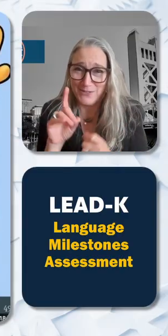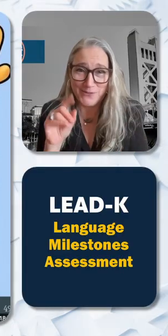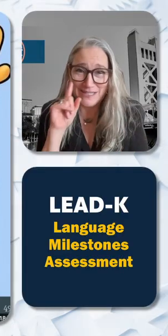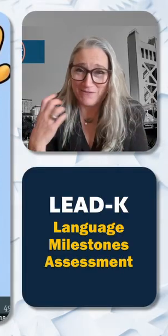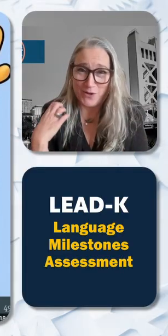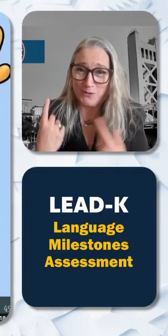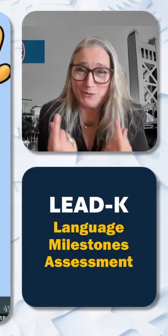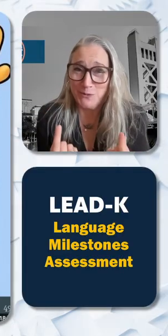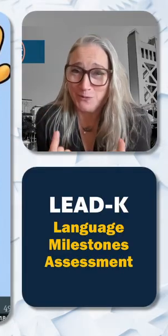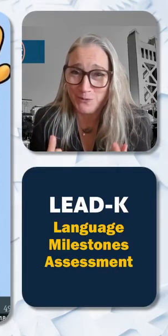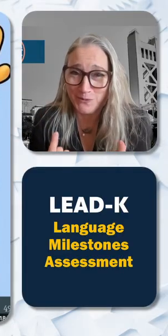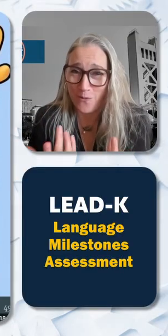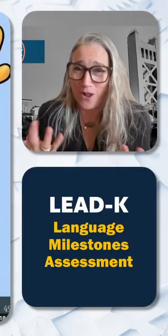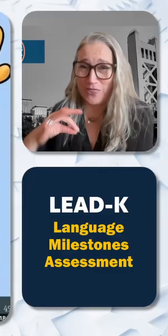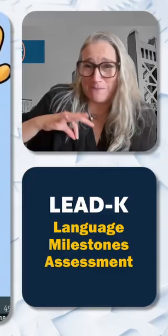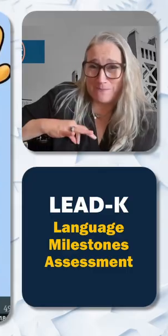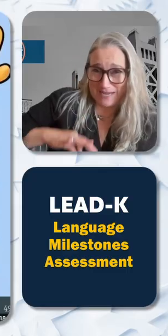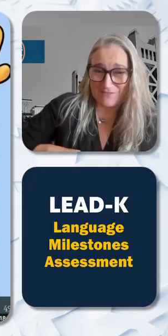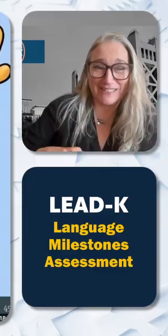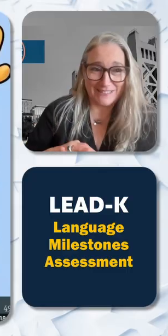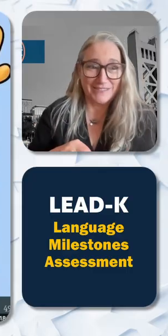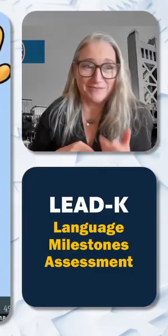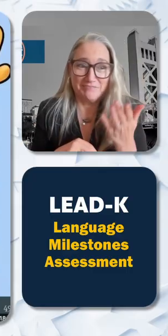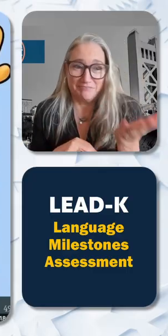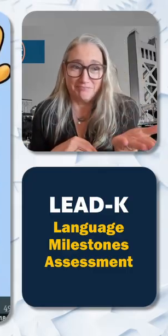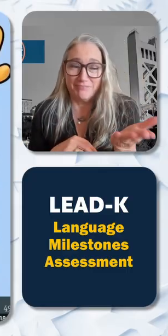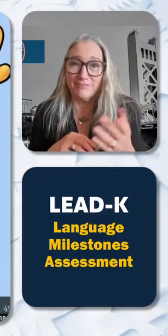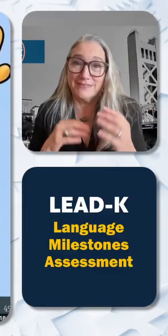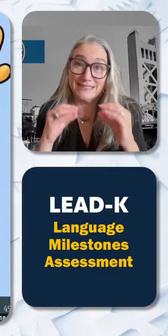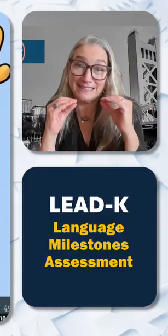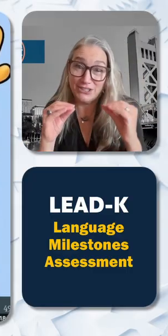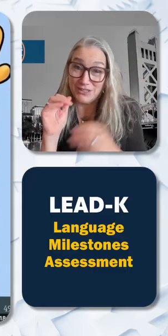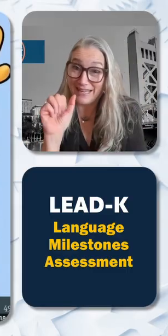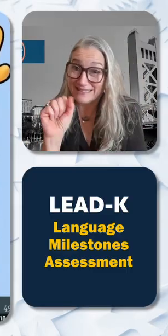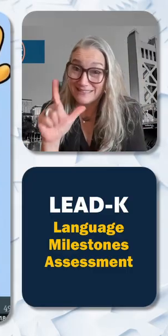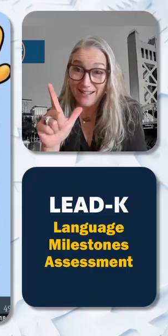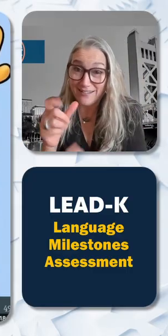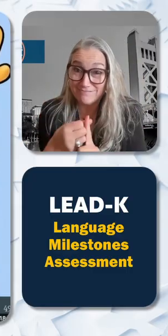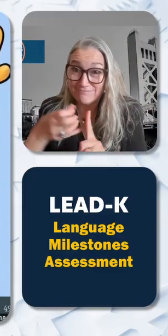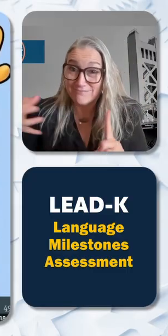Now, what does a deaf coach do? You may be wondering, what are the benefits here?